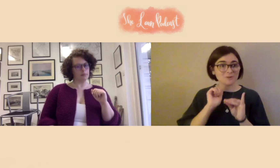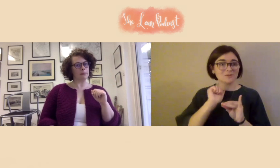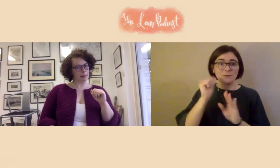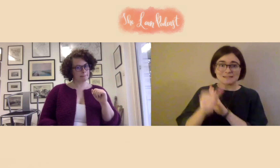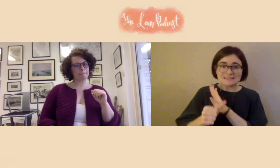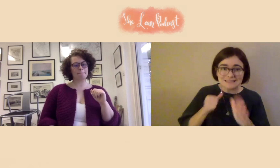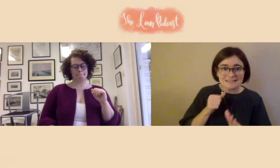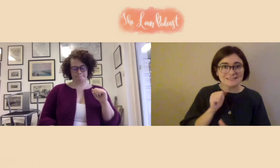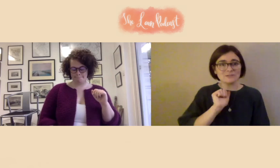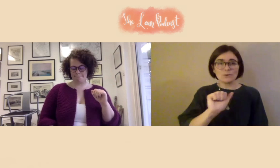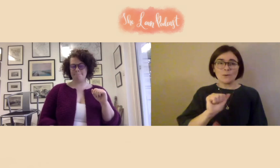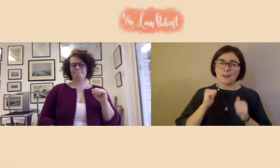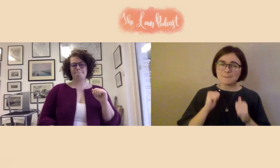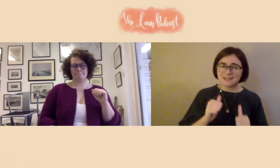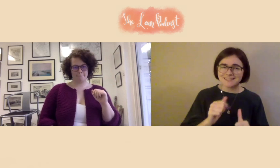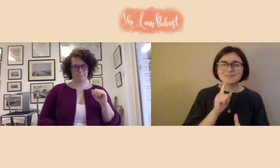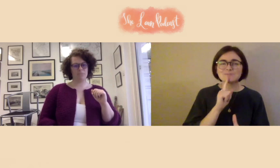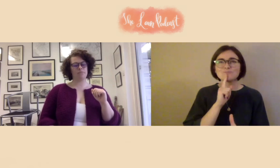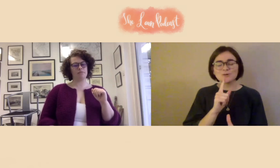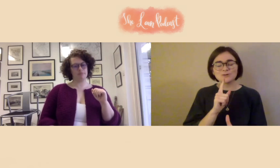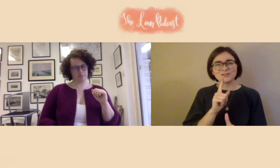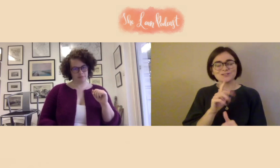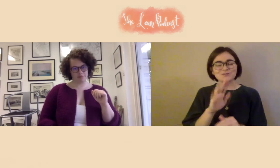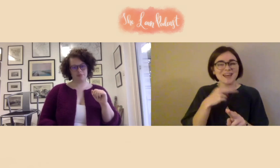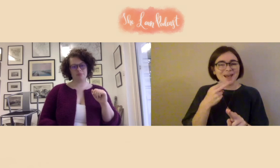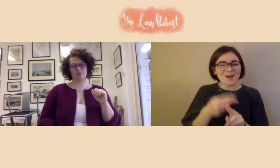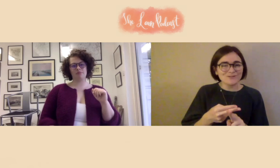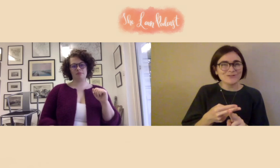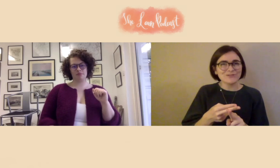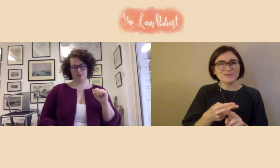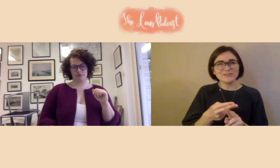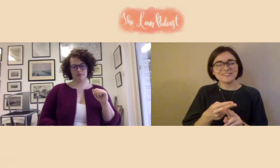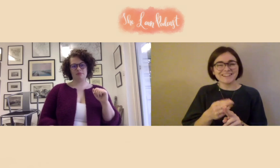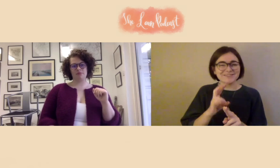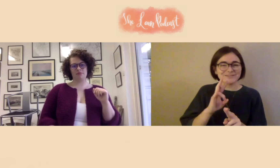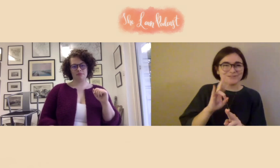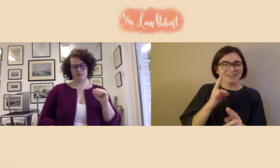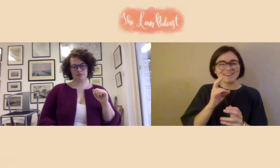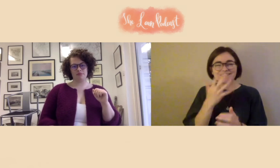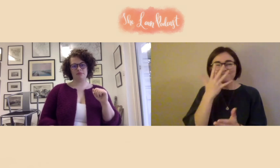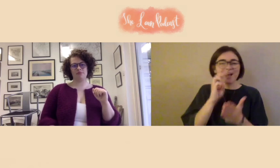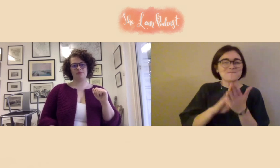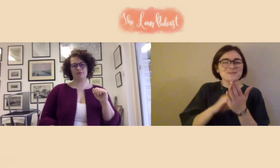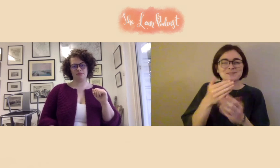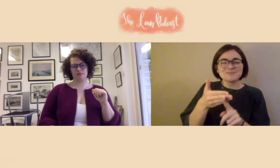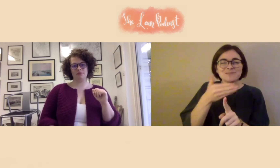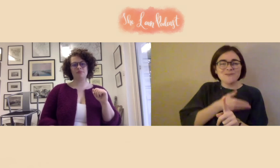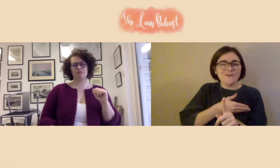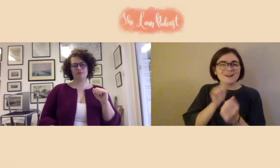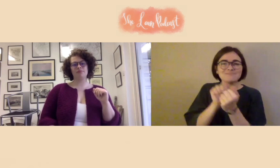they have to trust in your skill and your ability to be able to make sure that things are able to take place in a way.